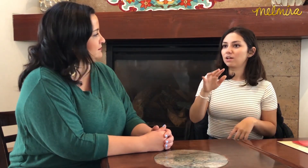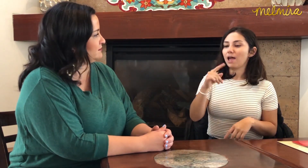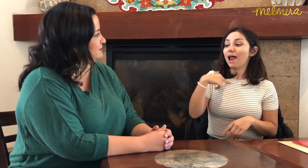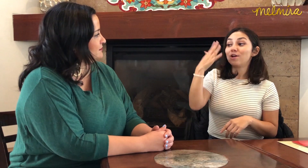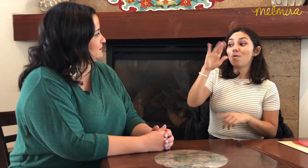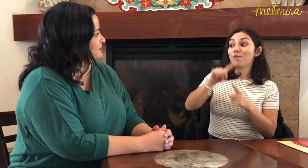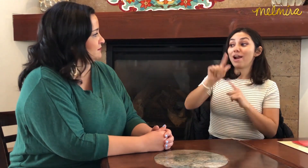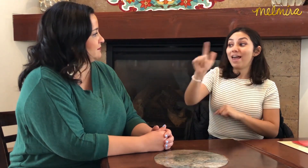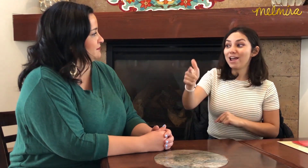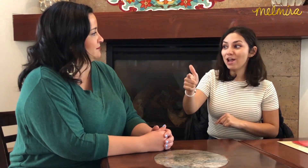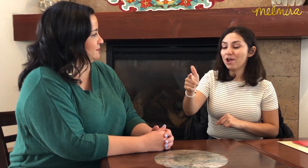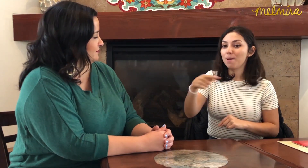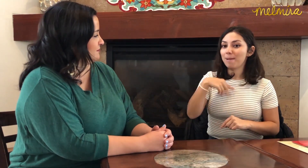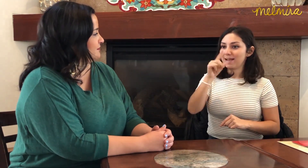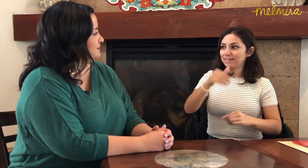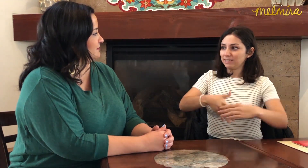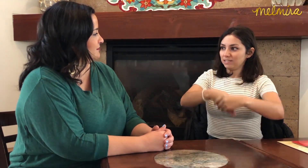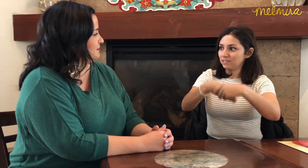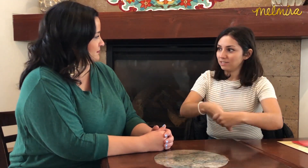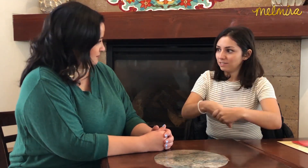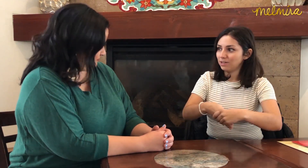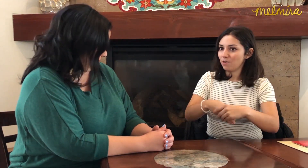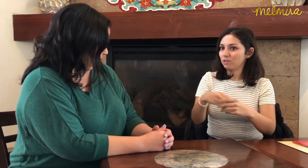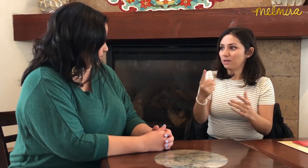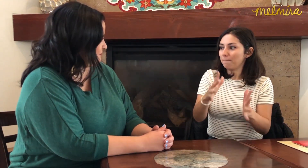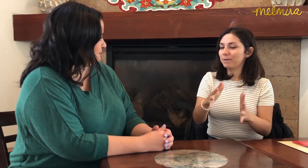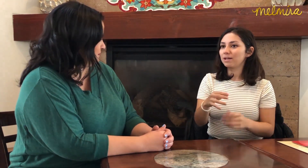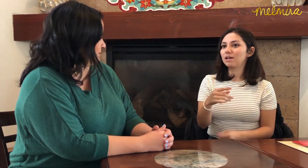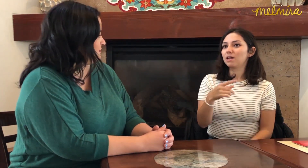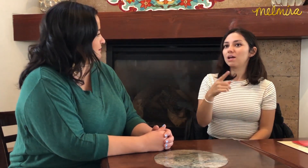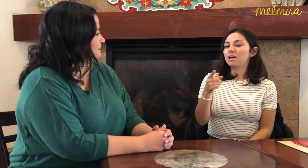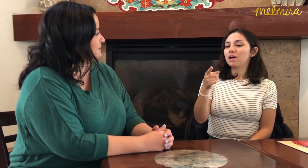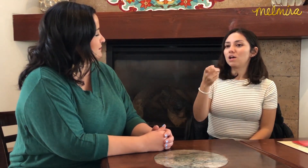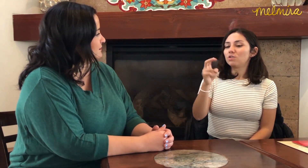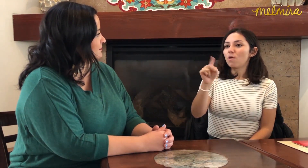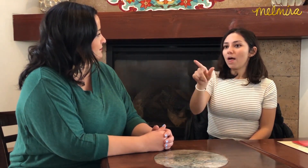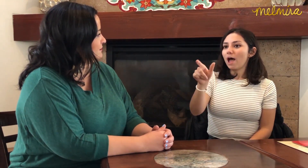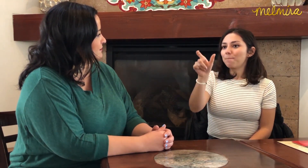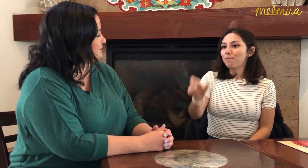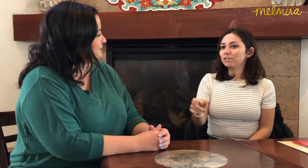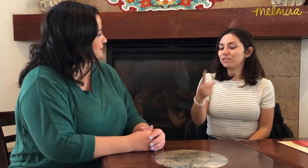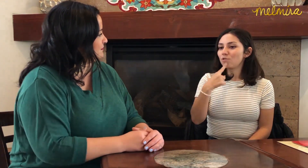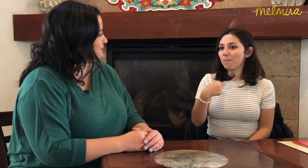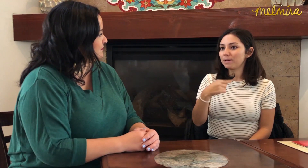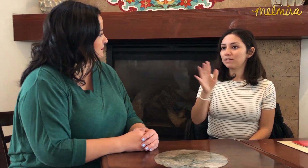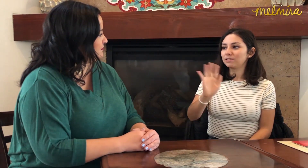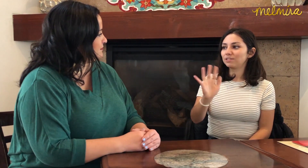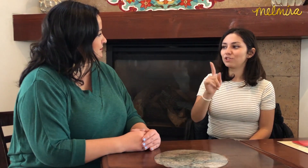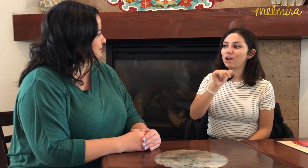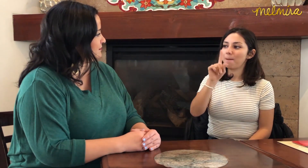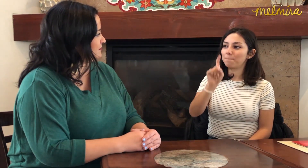which I didn't know about until later. But I did shake hands with one or something like that and that person told me,